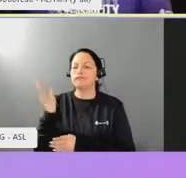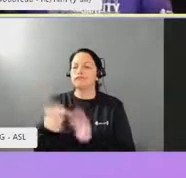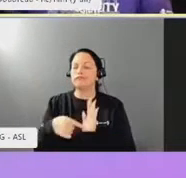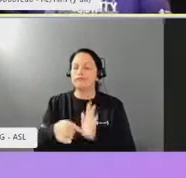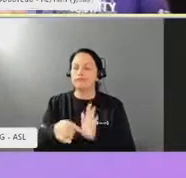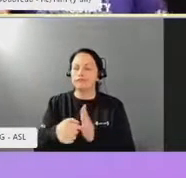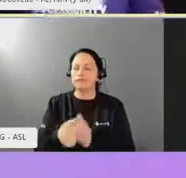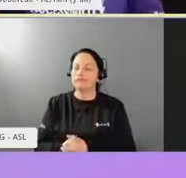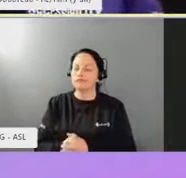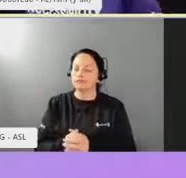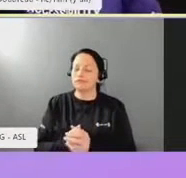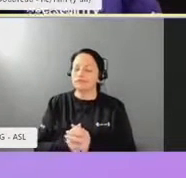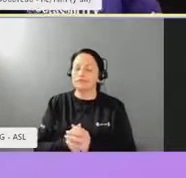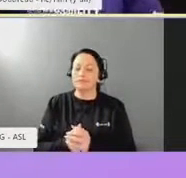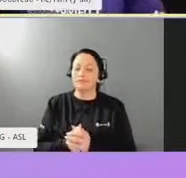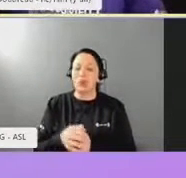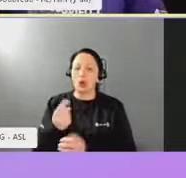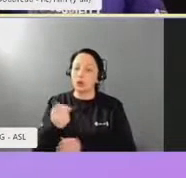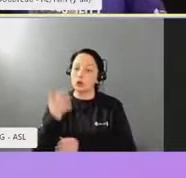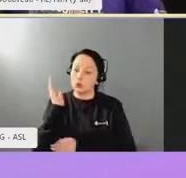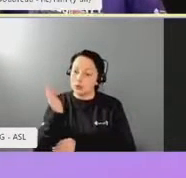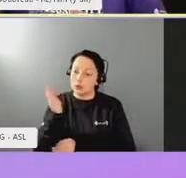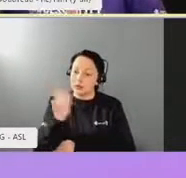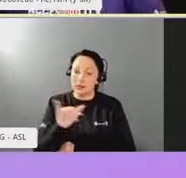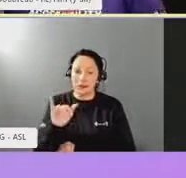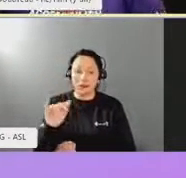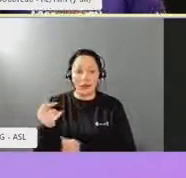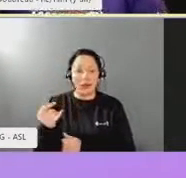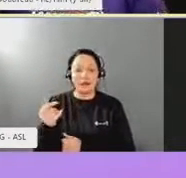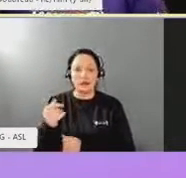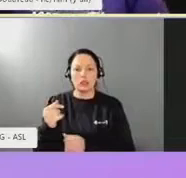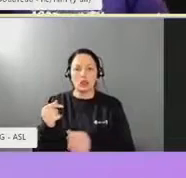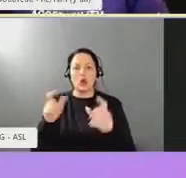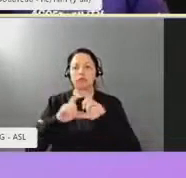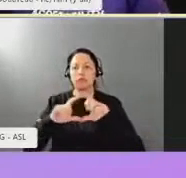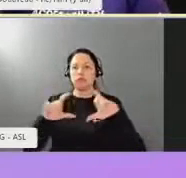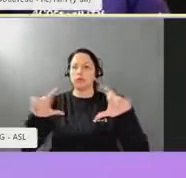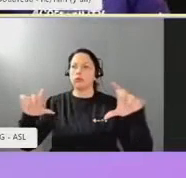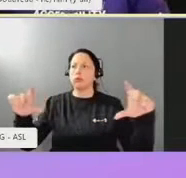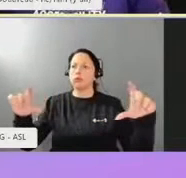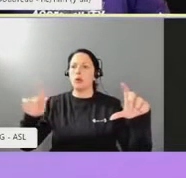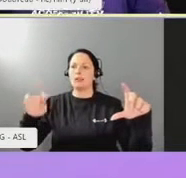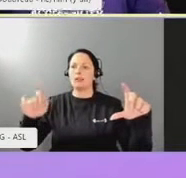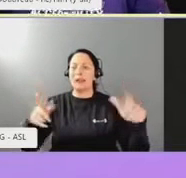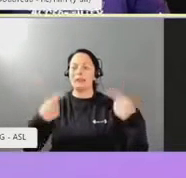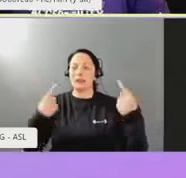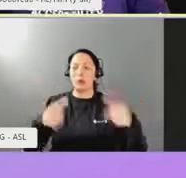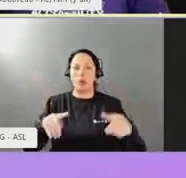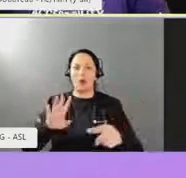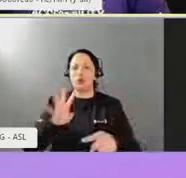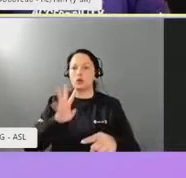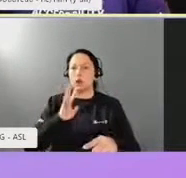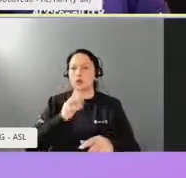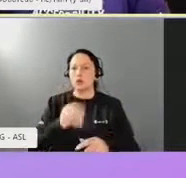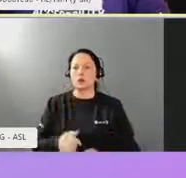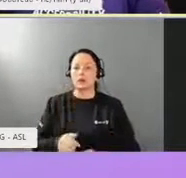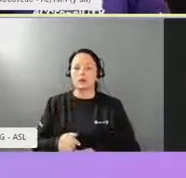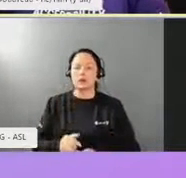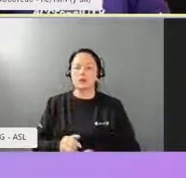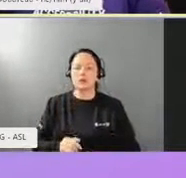off putting and daunting for most people? Think of about a presentation you might have done. Are you presenting